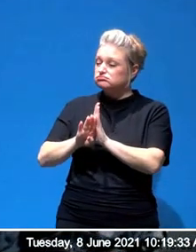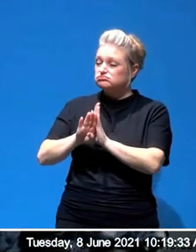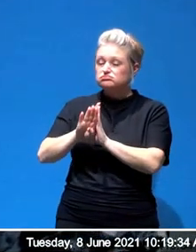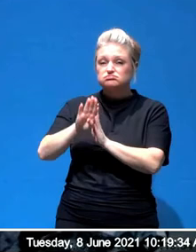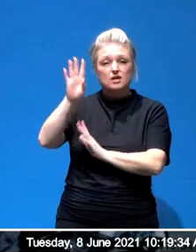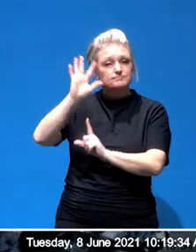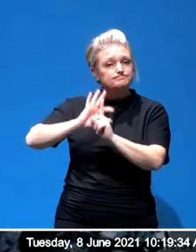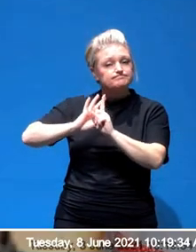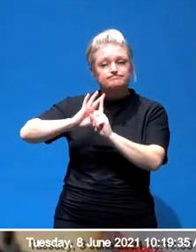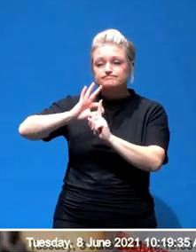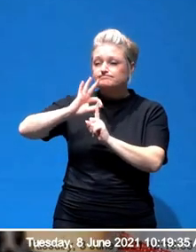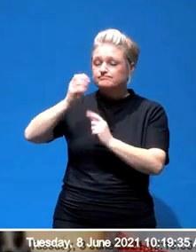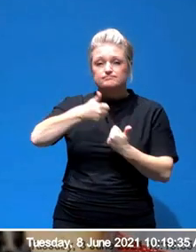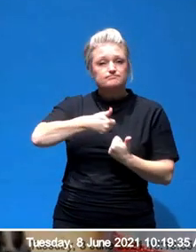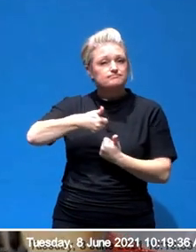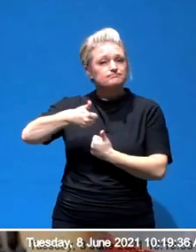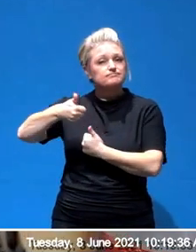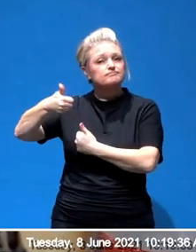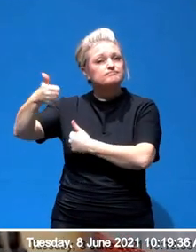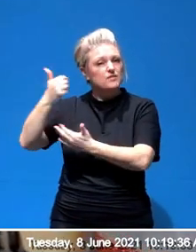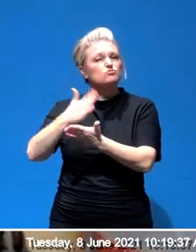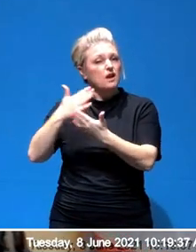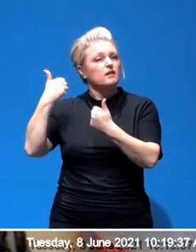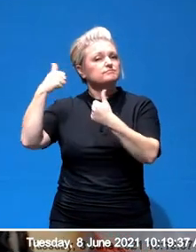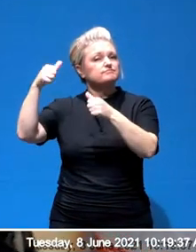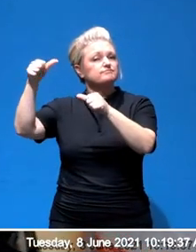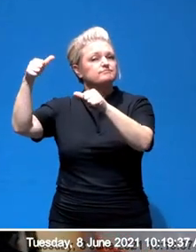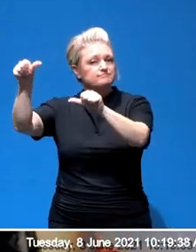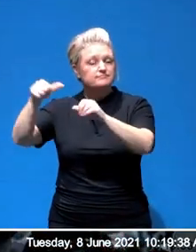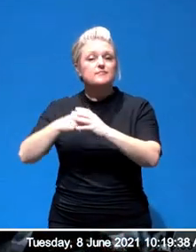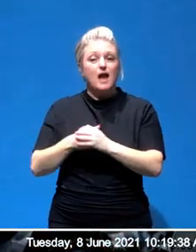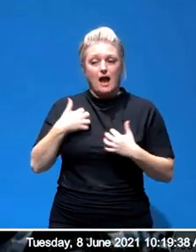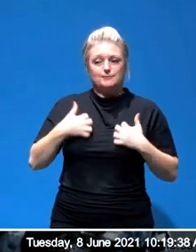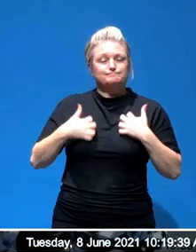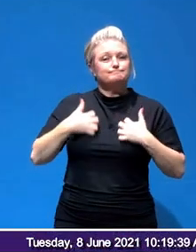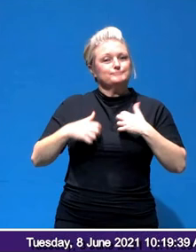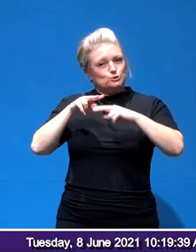he's travelled a long dance. And I'm looking forward to seeing what's in the future."